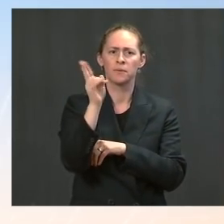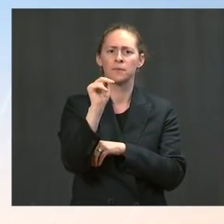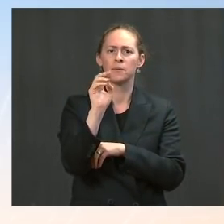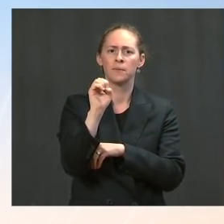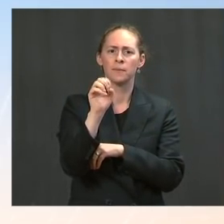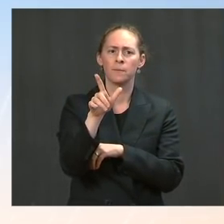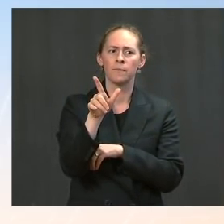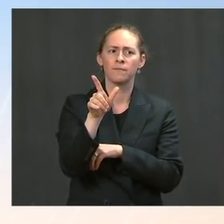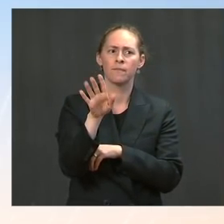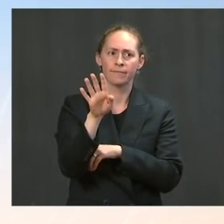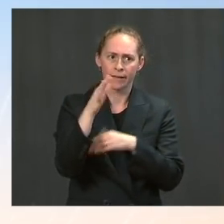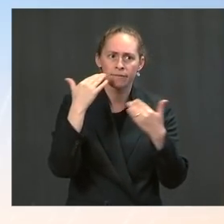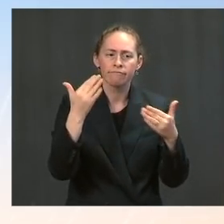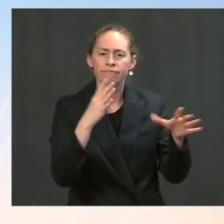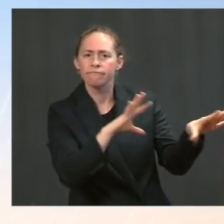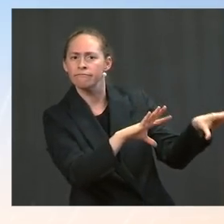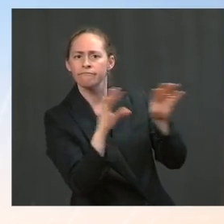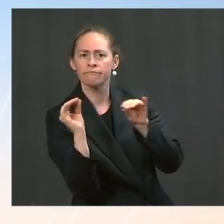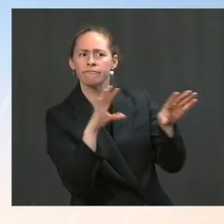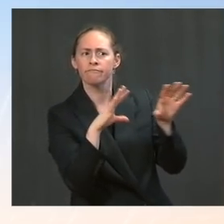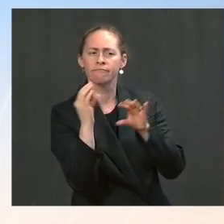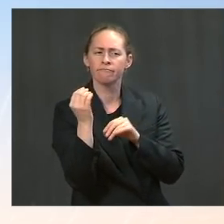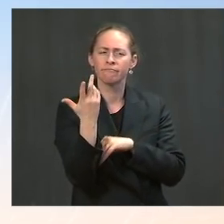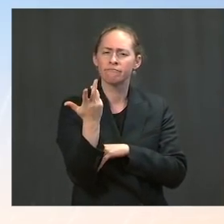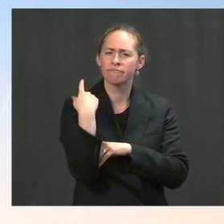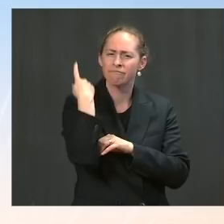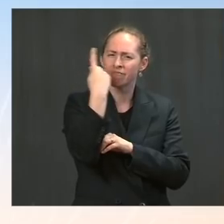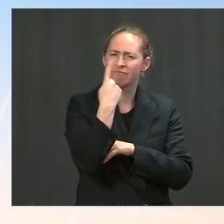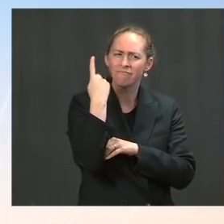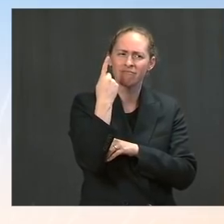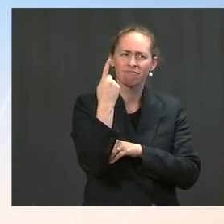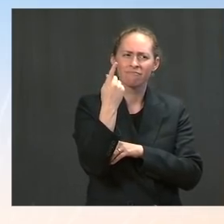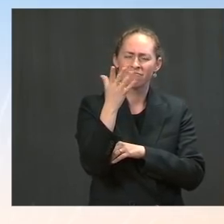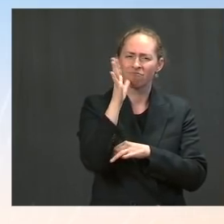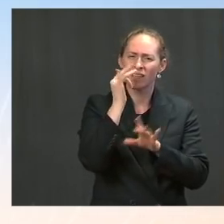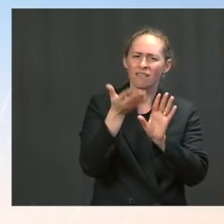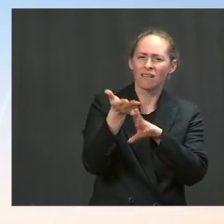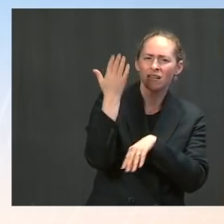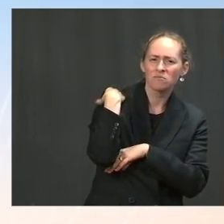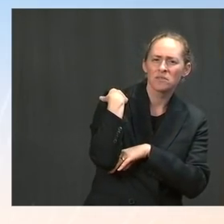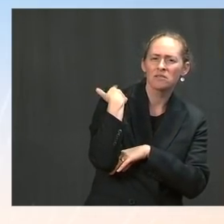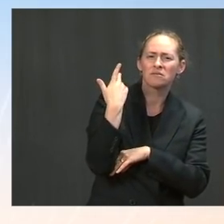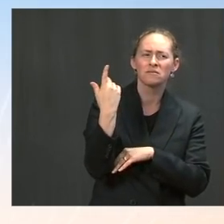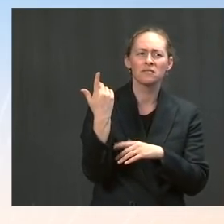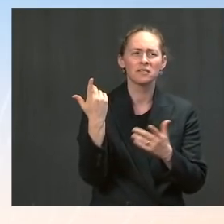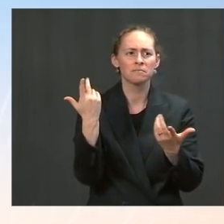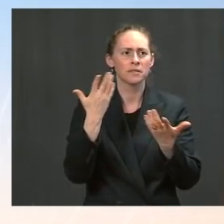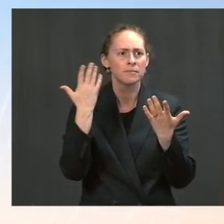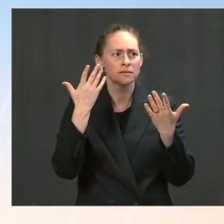Why not have this be one of the early steps, right when the President announced this in April,